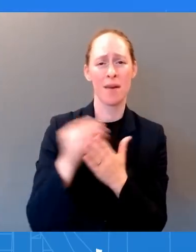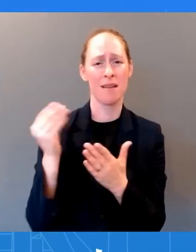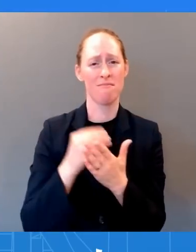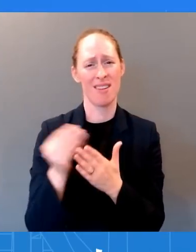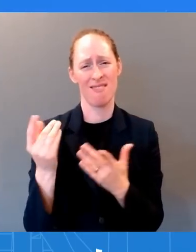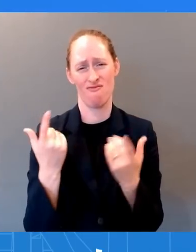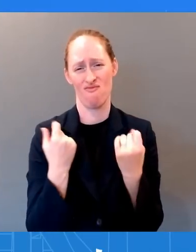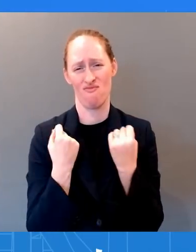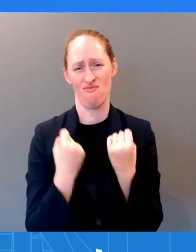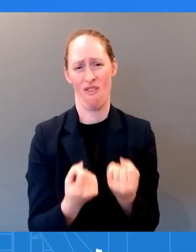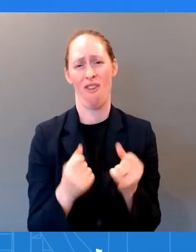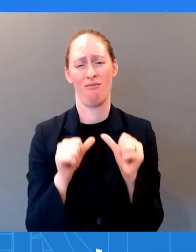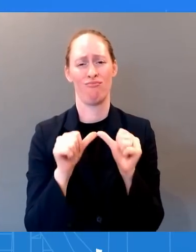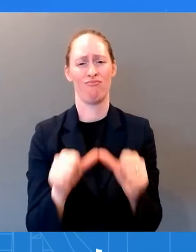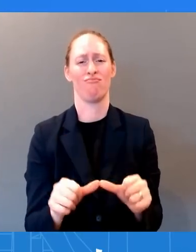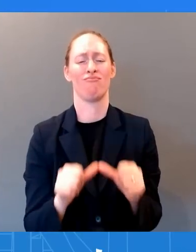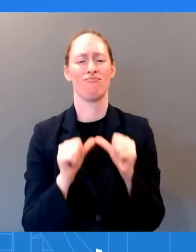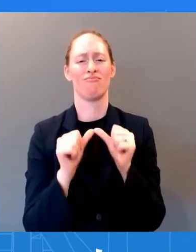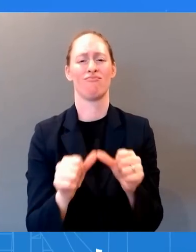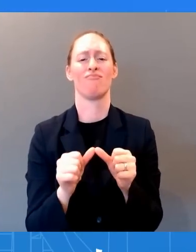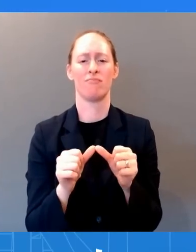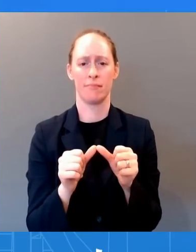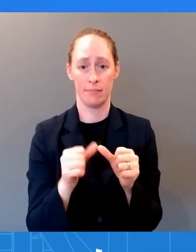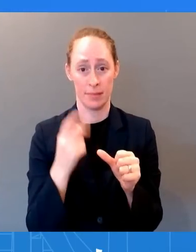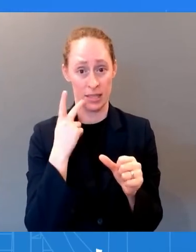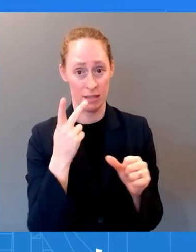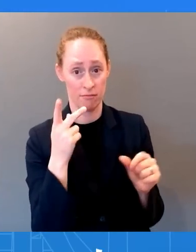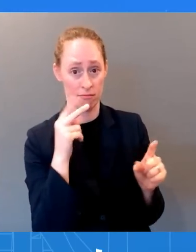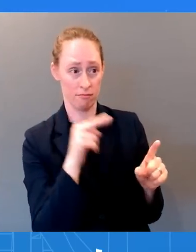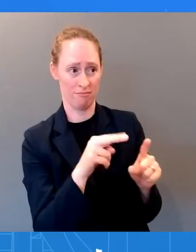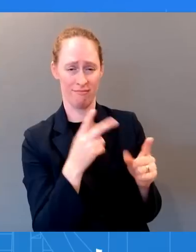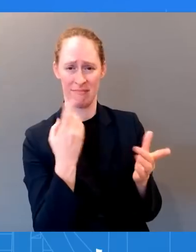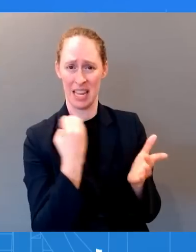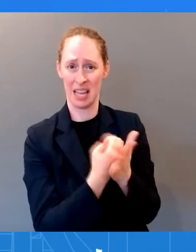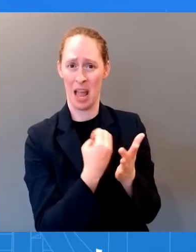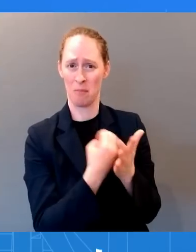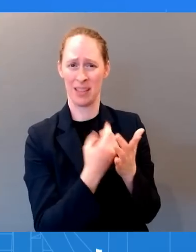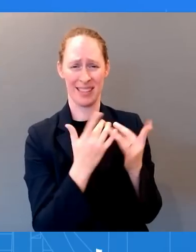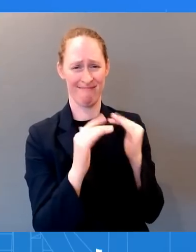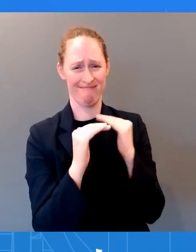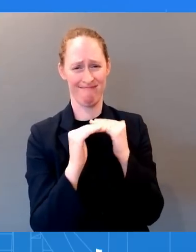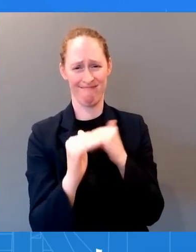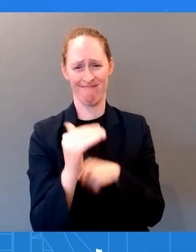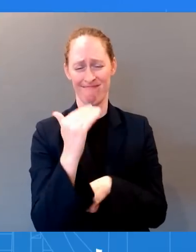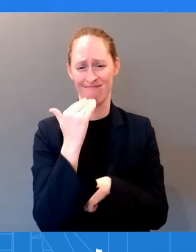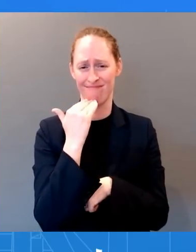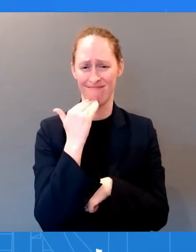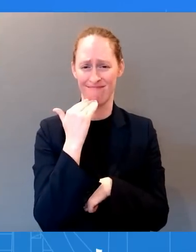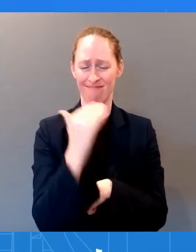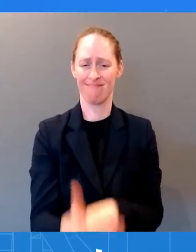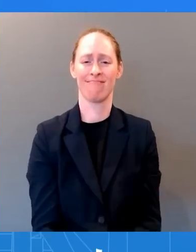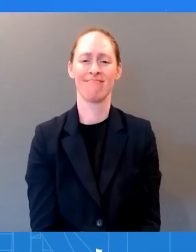That's going to be very important as we move forward and continue to try and deliver lower costs in particular,